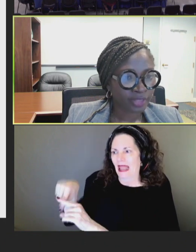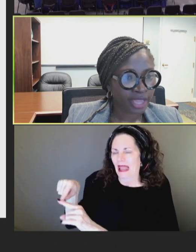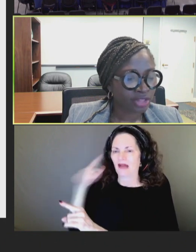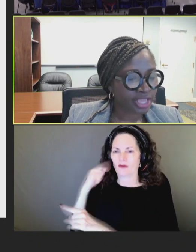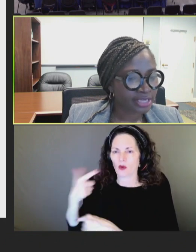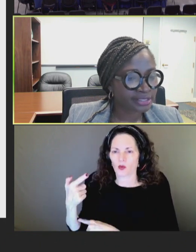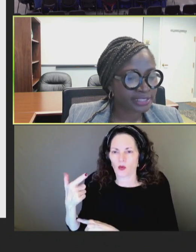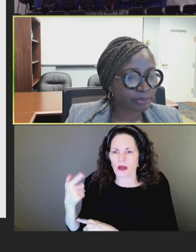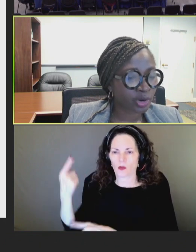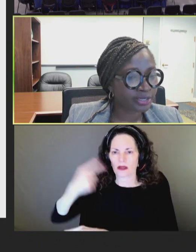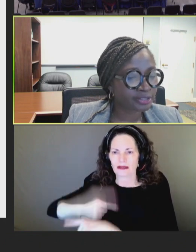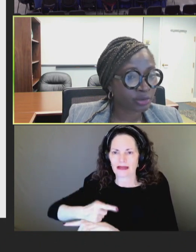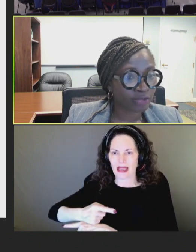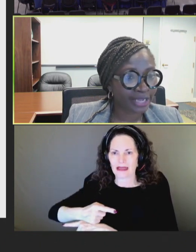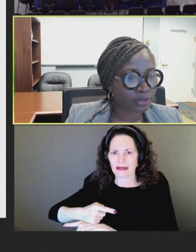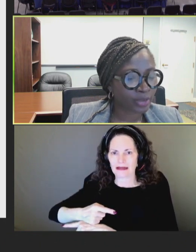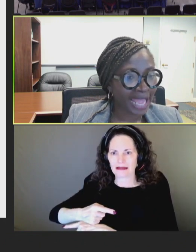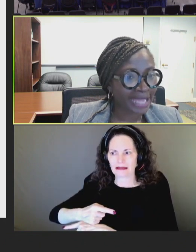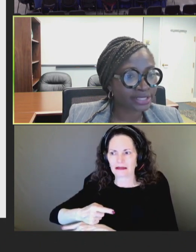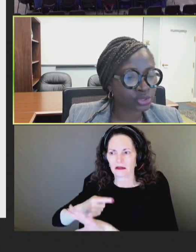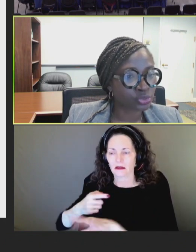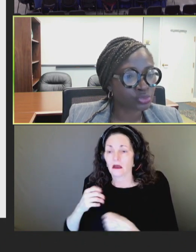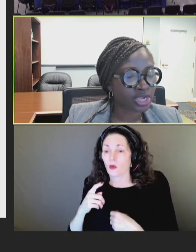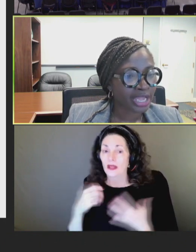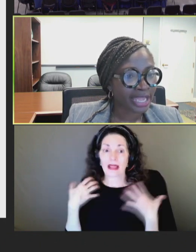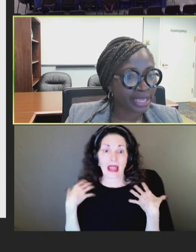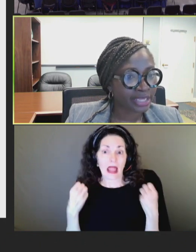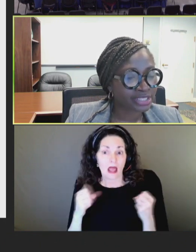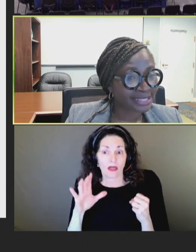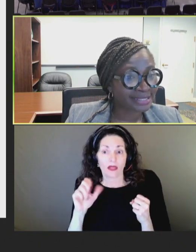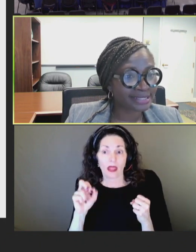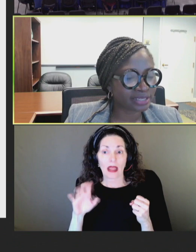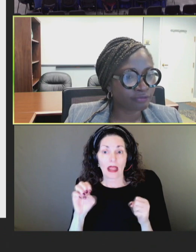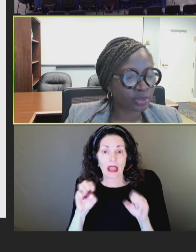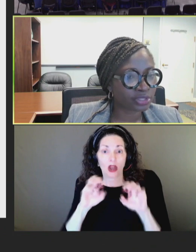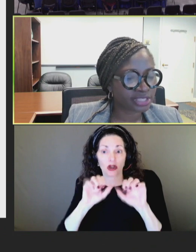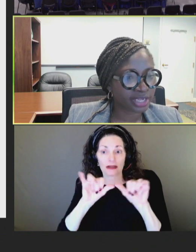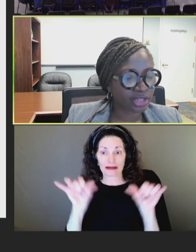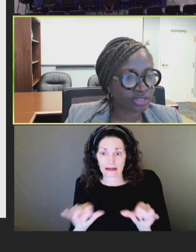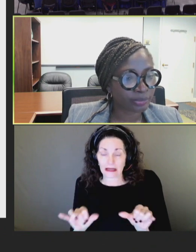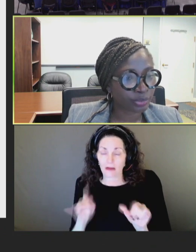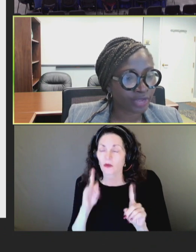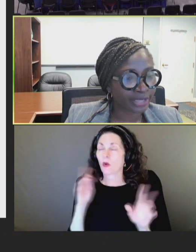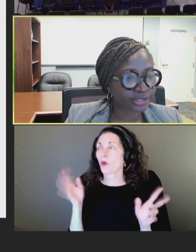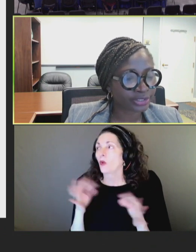The healthcare system partners were vital. We had to engage 16 volunteer healthcare provider